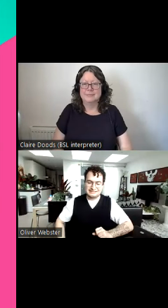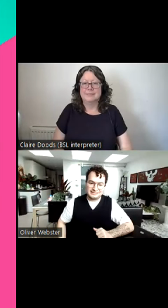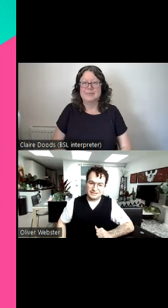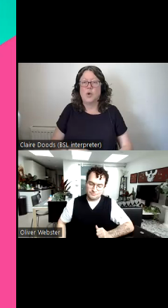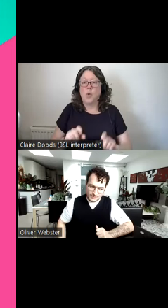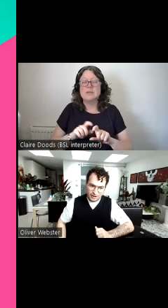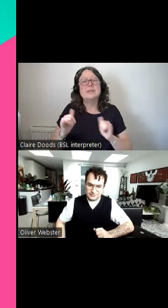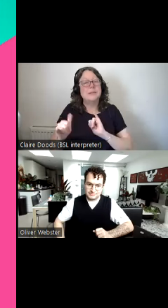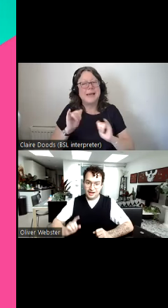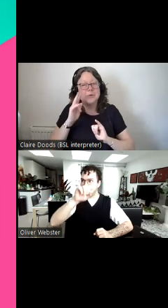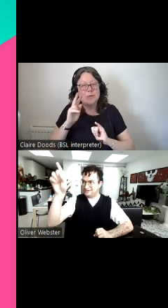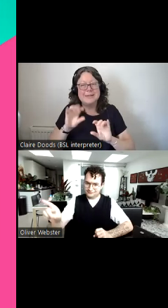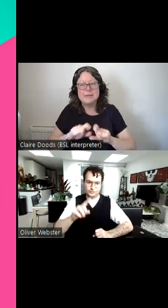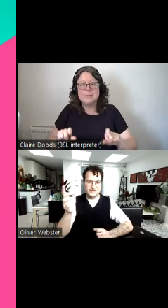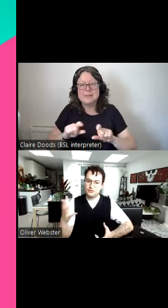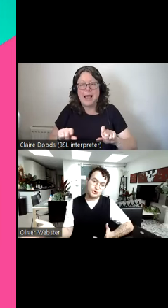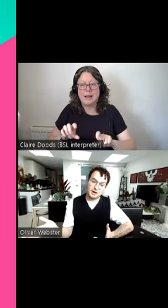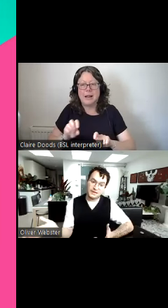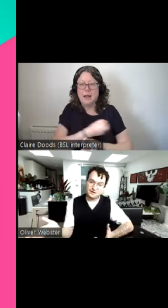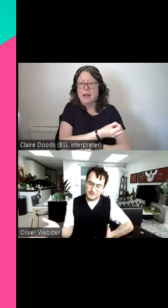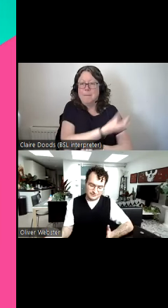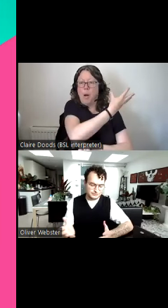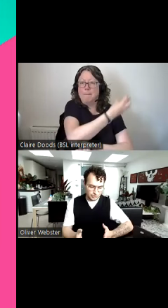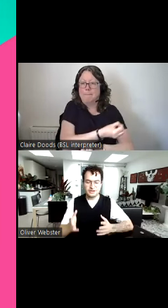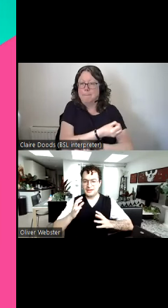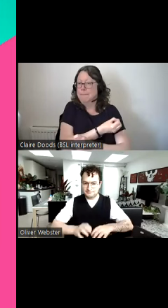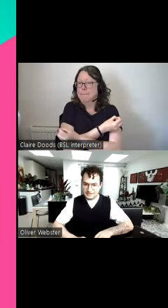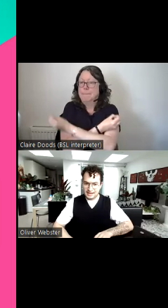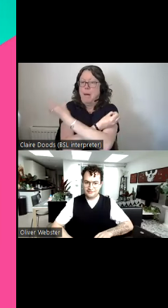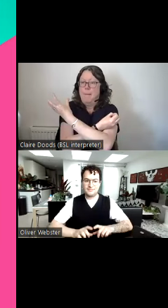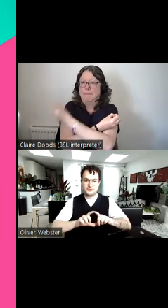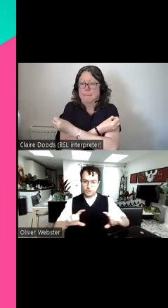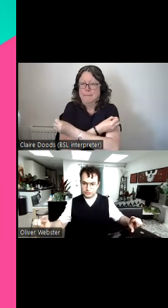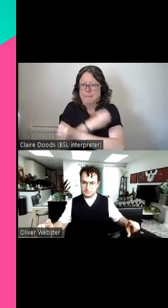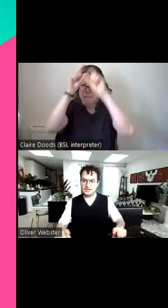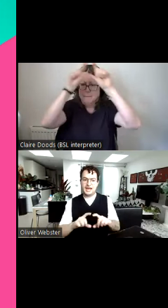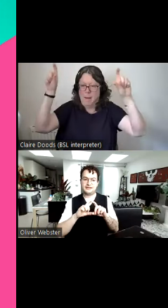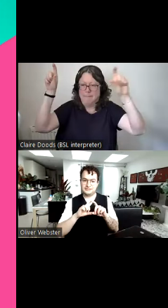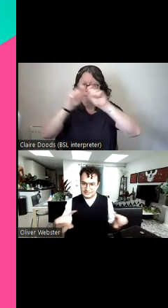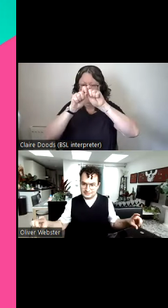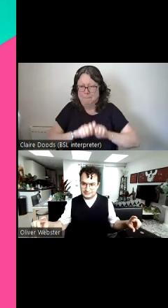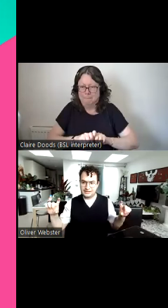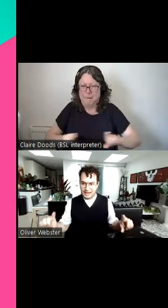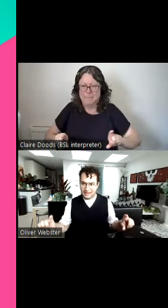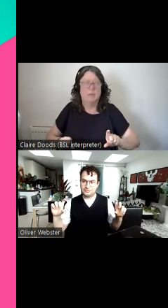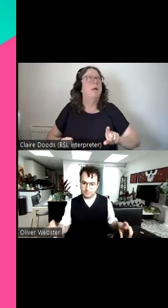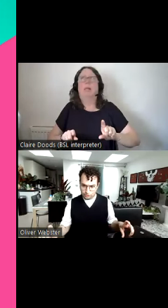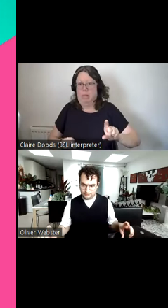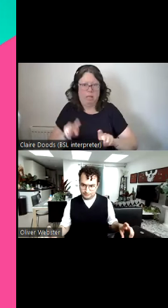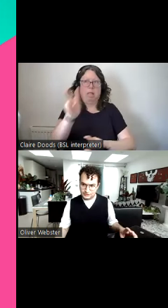then people have to be hunting for them. They don't know where they're going to be. It's best to have them at the bottom and consistently at the bottom.